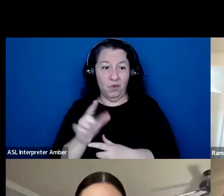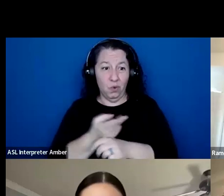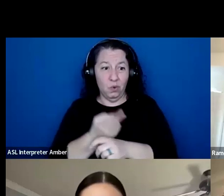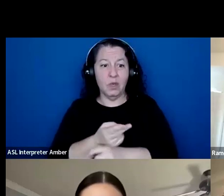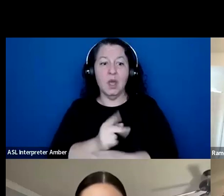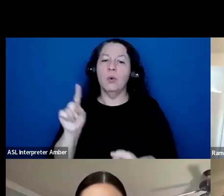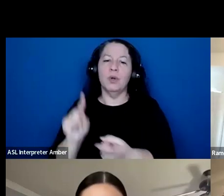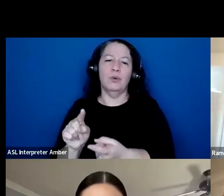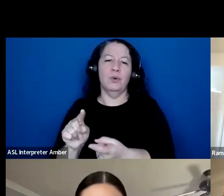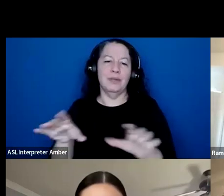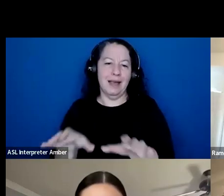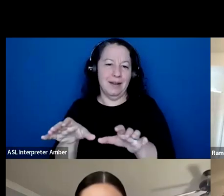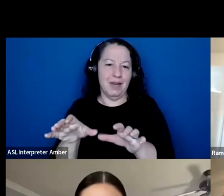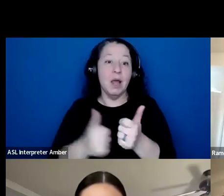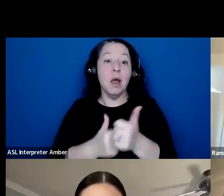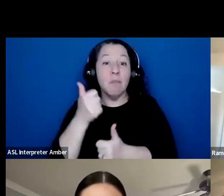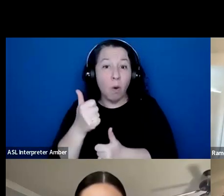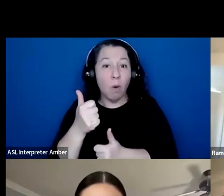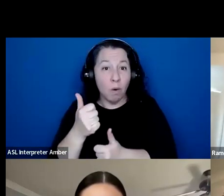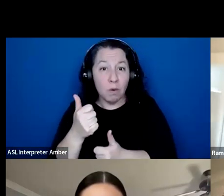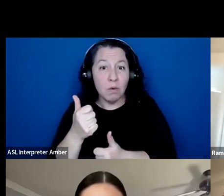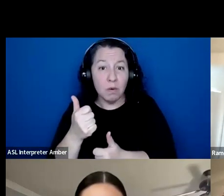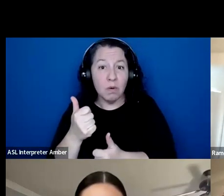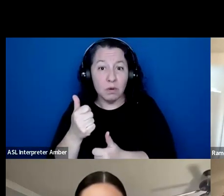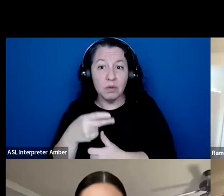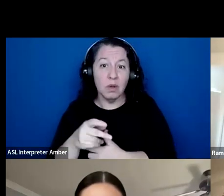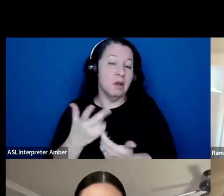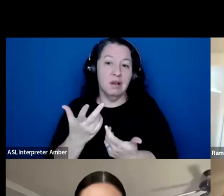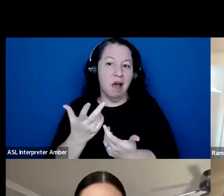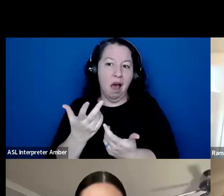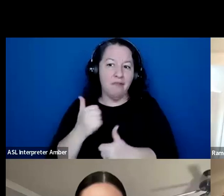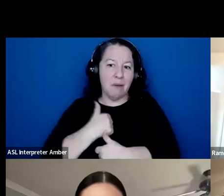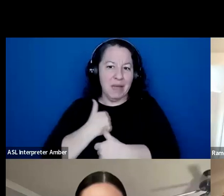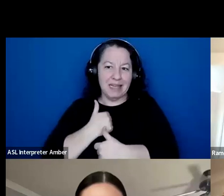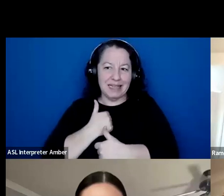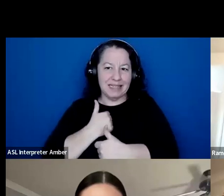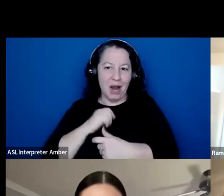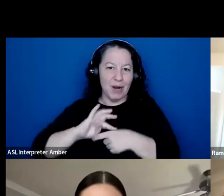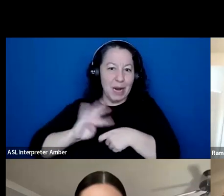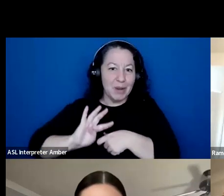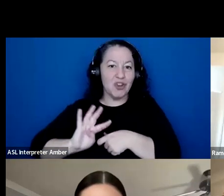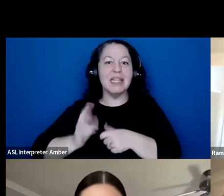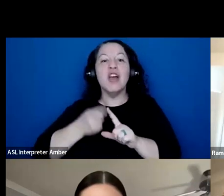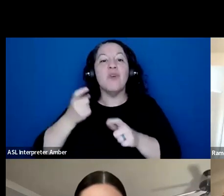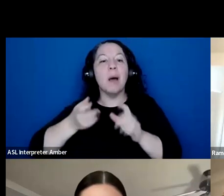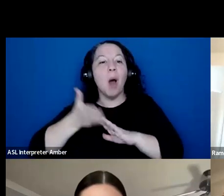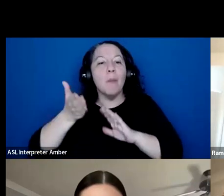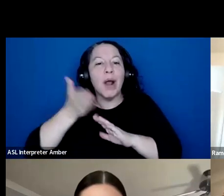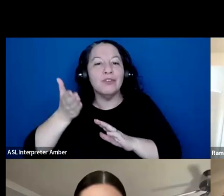because most of the profile of military emissions is operational, not installations that get solar panels.